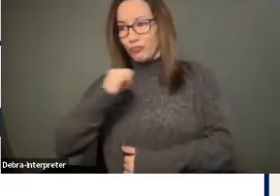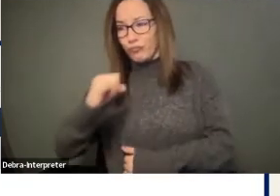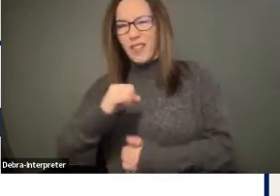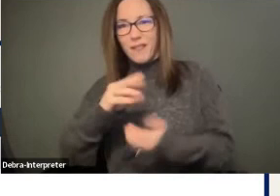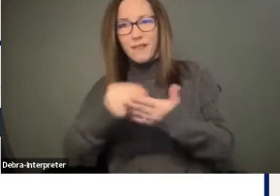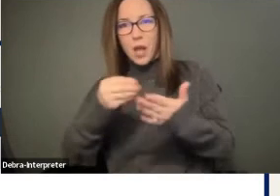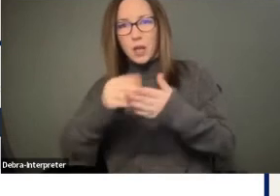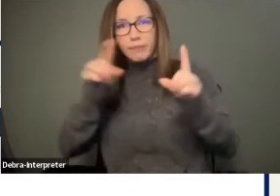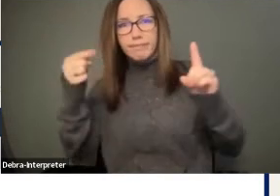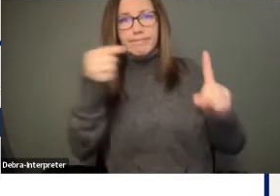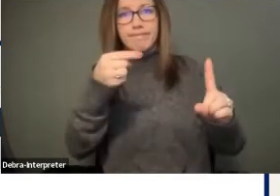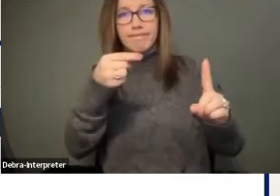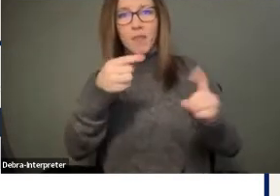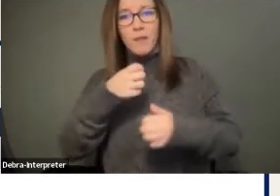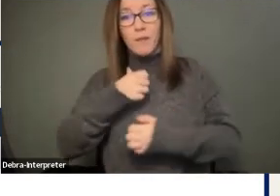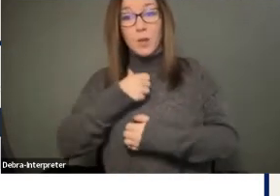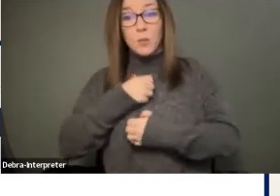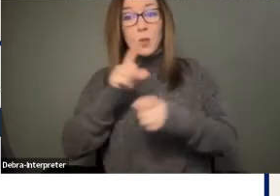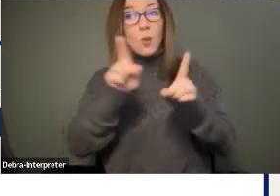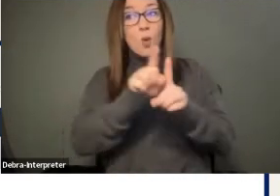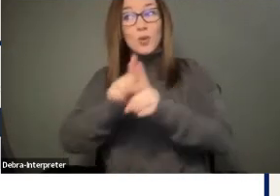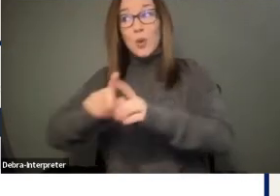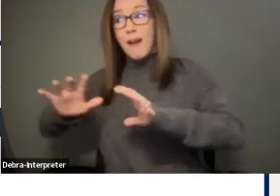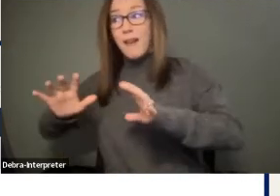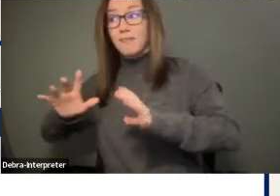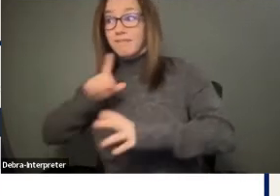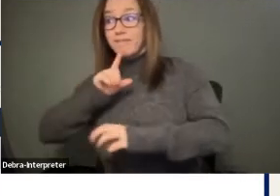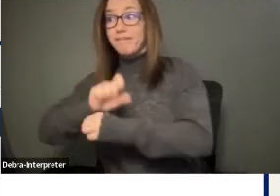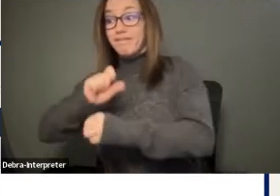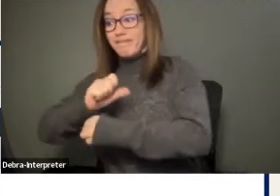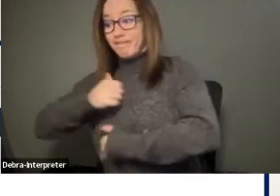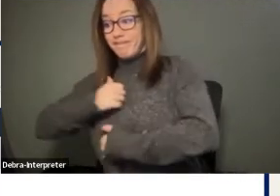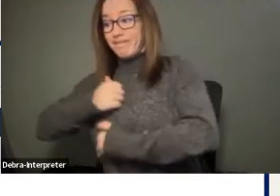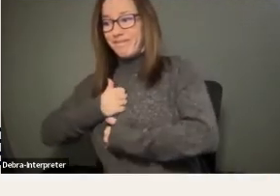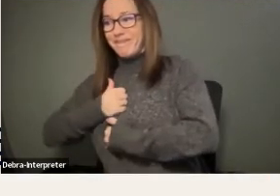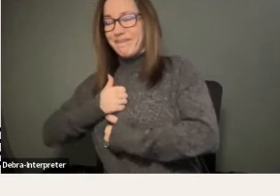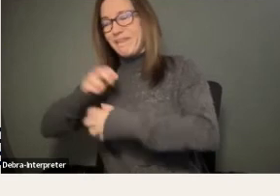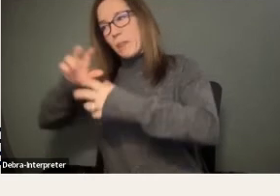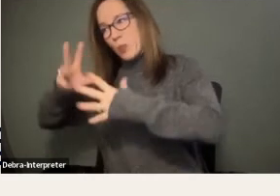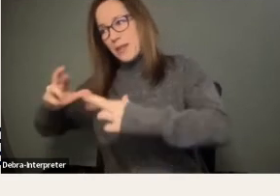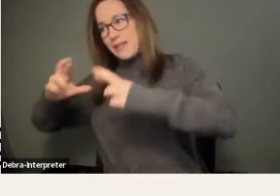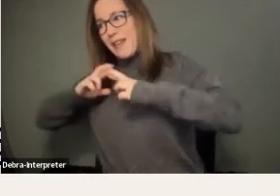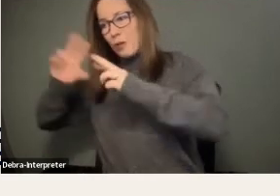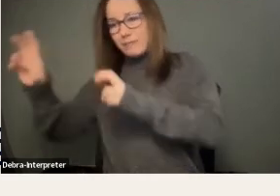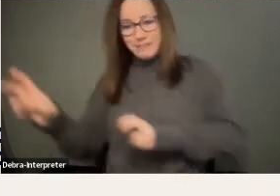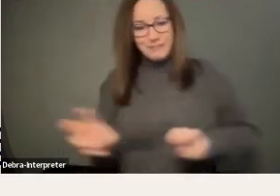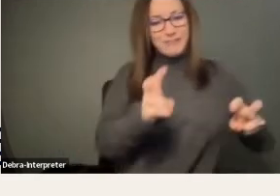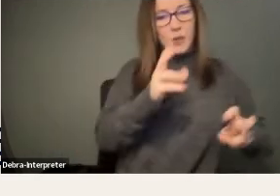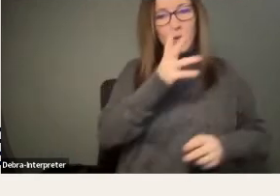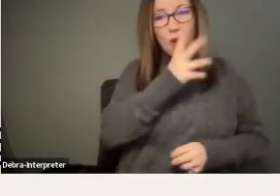on. If you are a veteran like me you WEU8 also find funding resources targeted to both veterans and those